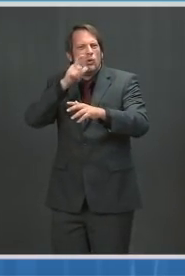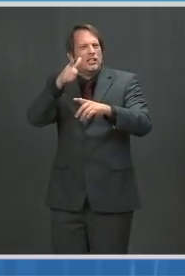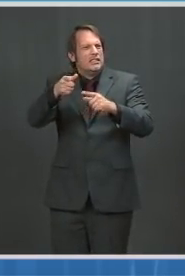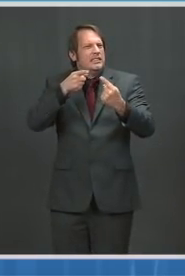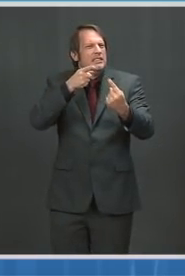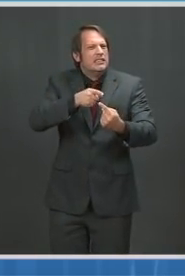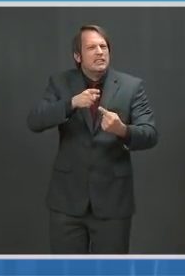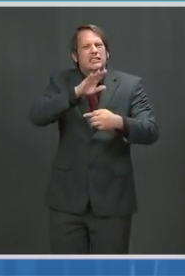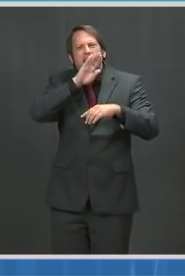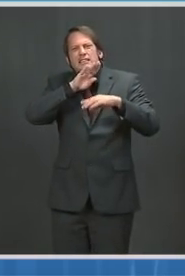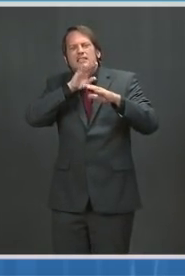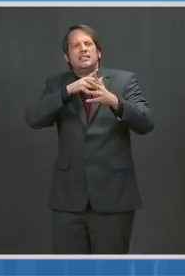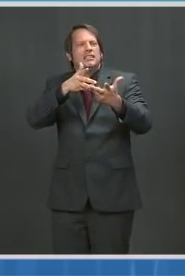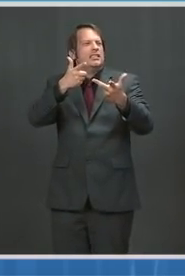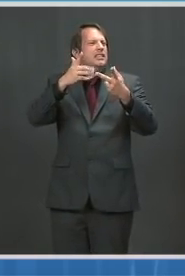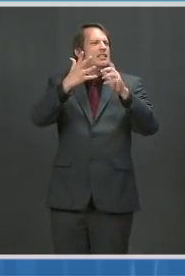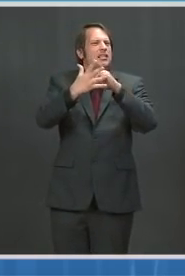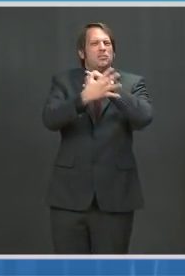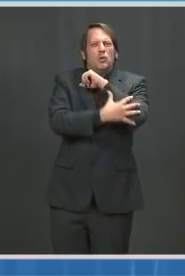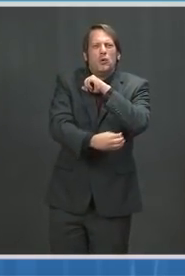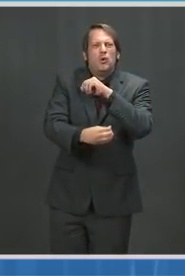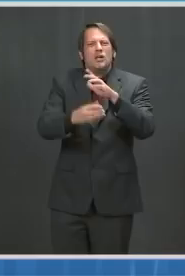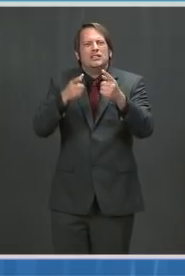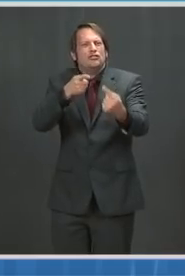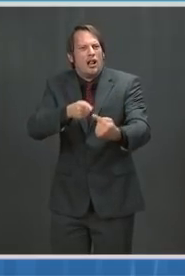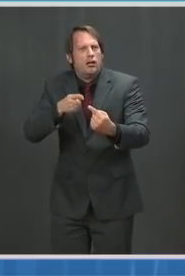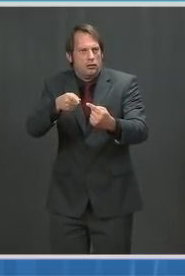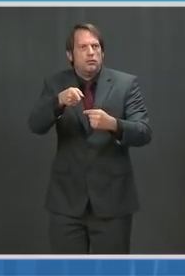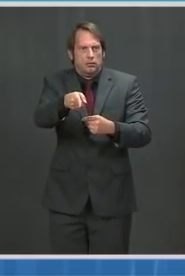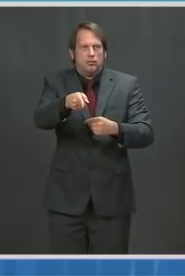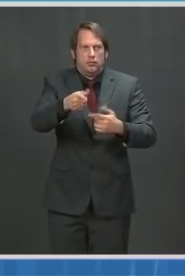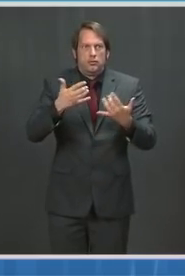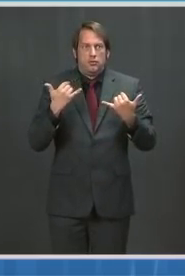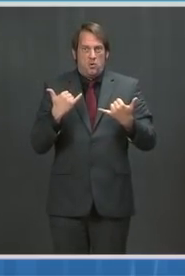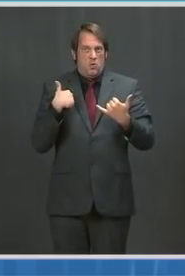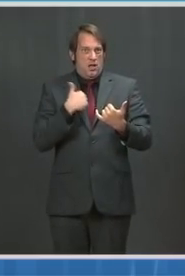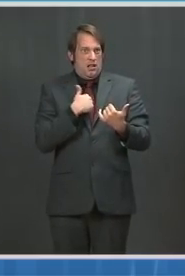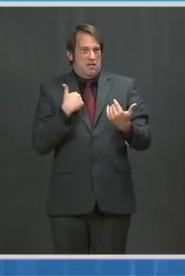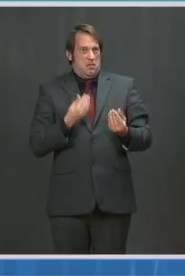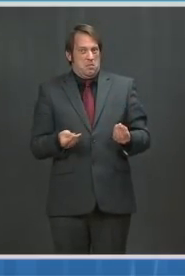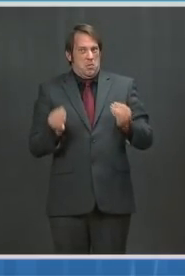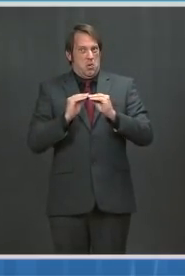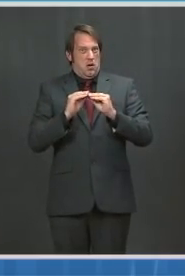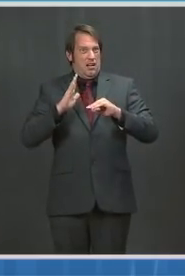As of today, more than 108 million Americans have gotten at least their first shot.